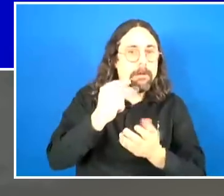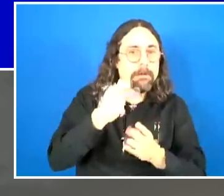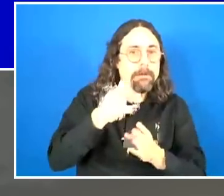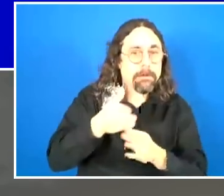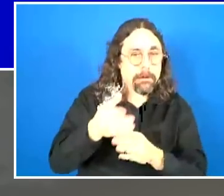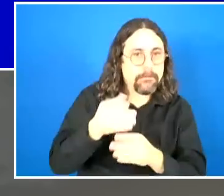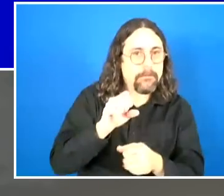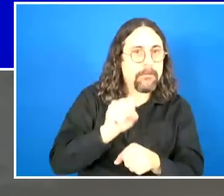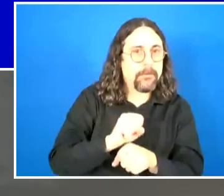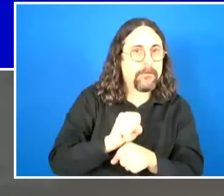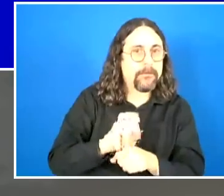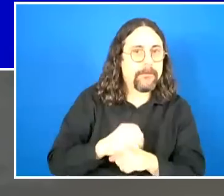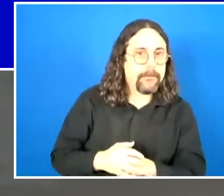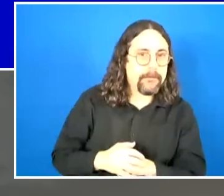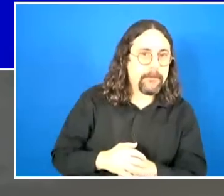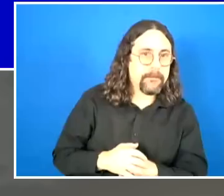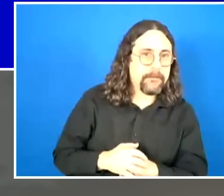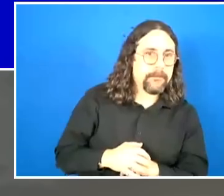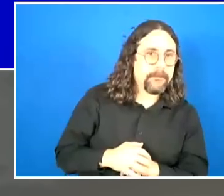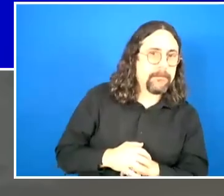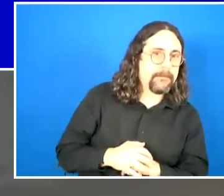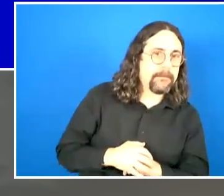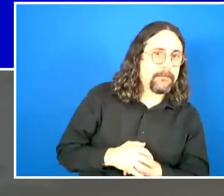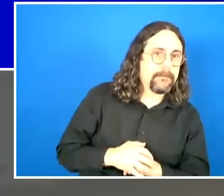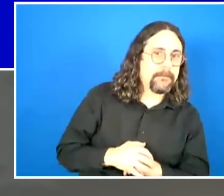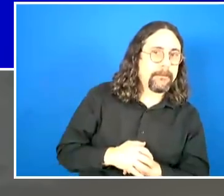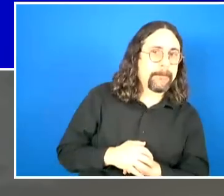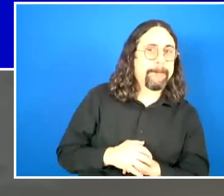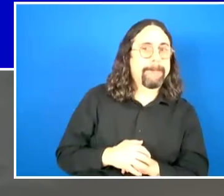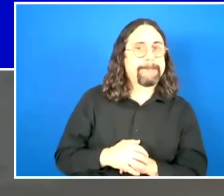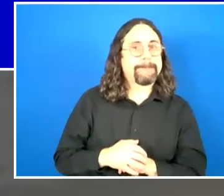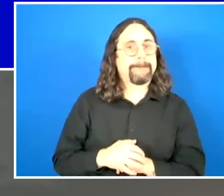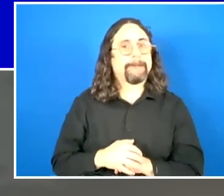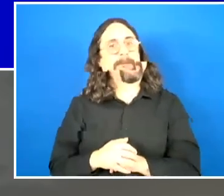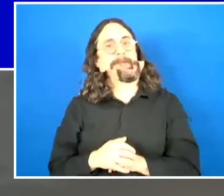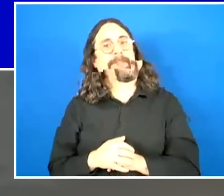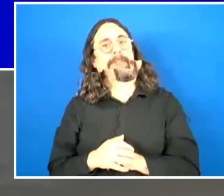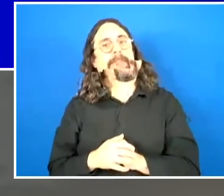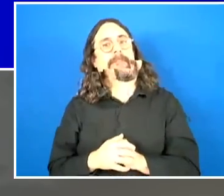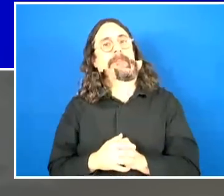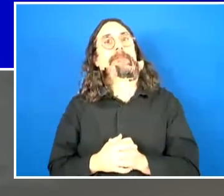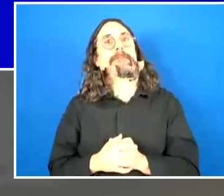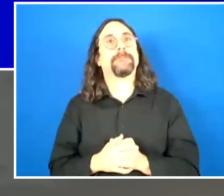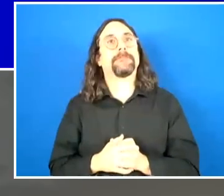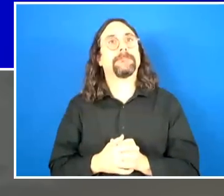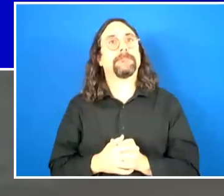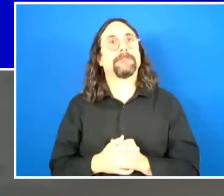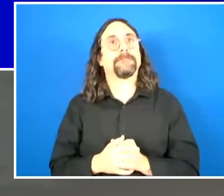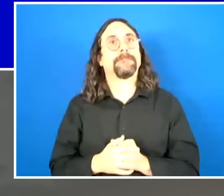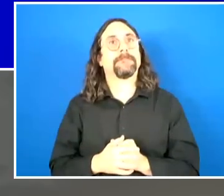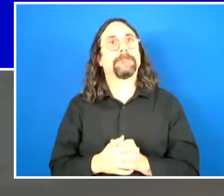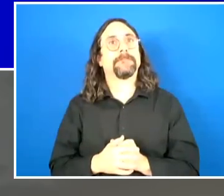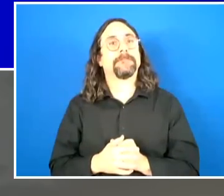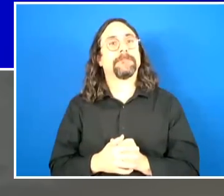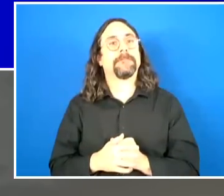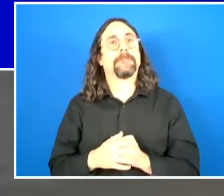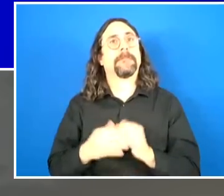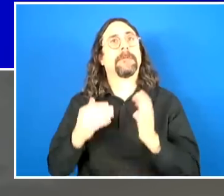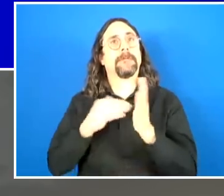WATCHING TO SEE IF YOUNG PEOPLE HAVEGO TENT HEWRE THEY NEED TO GO. BUT WE WANT TO